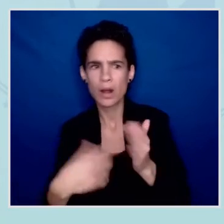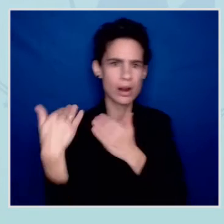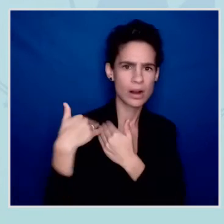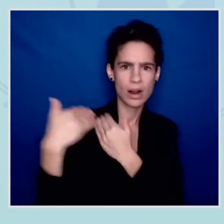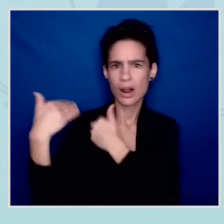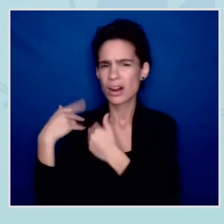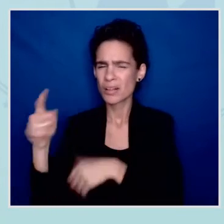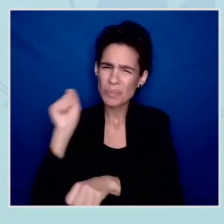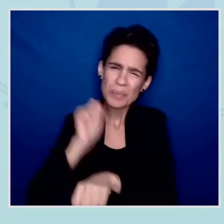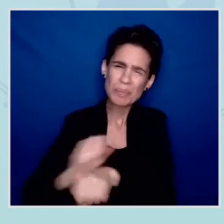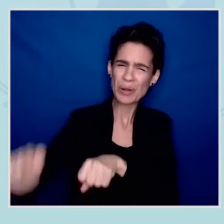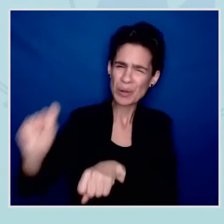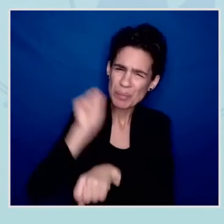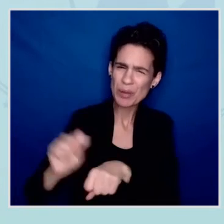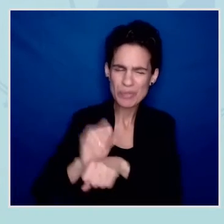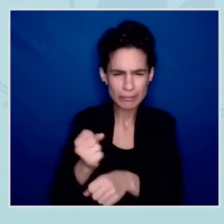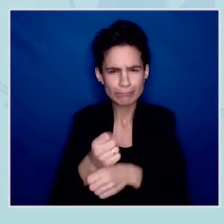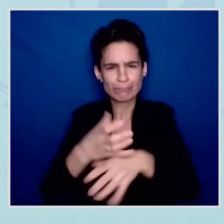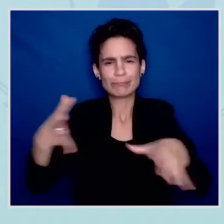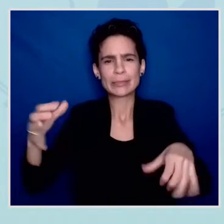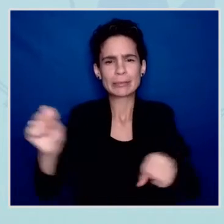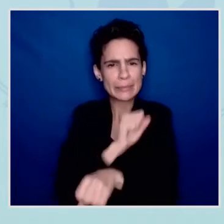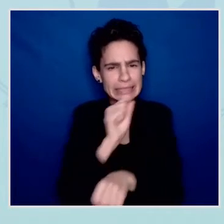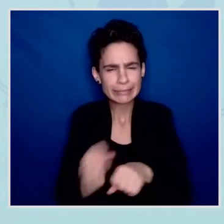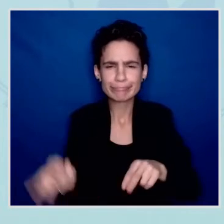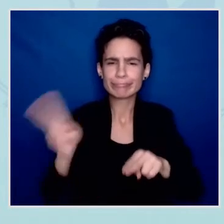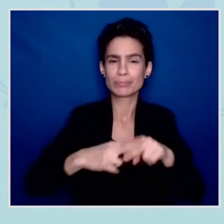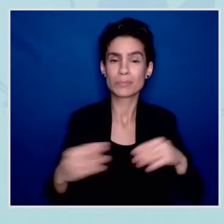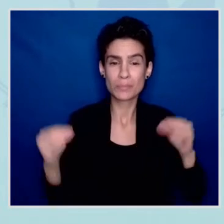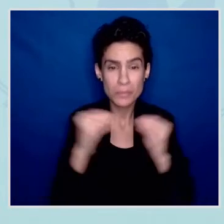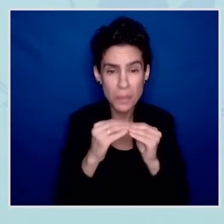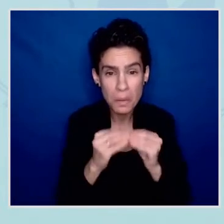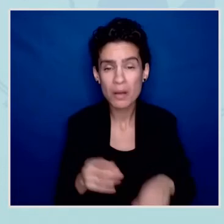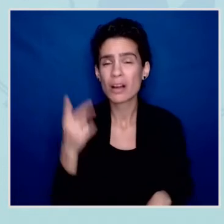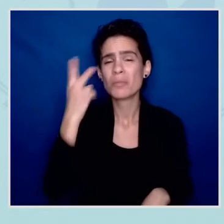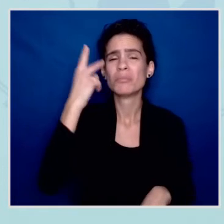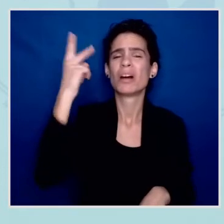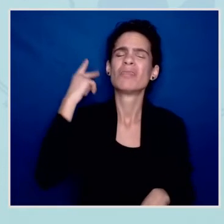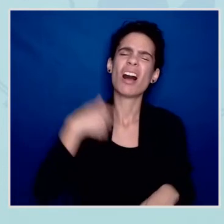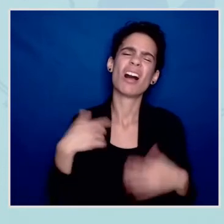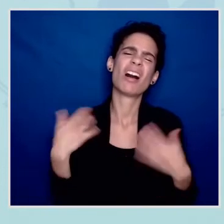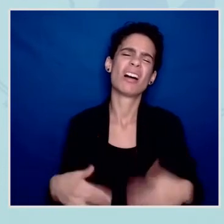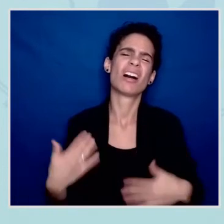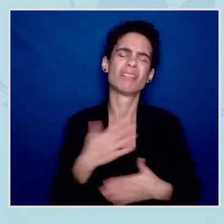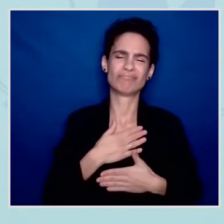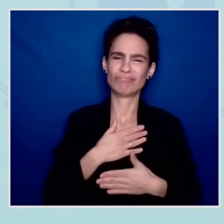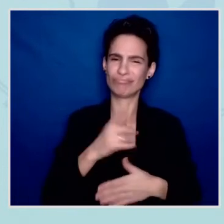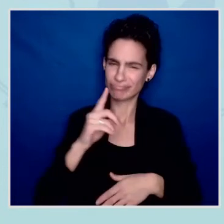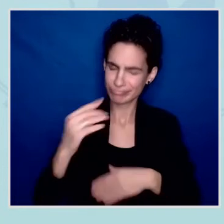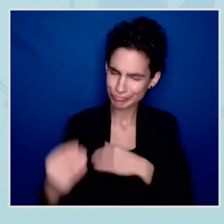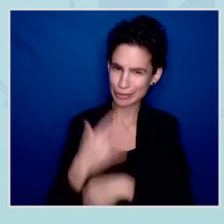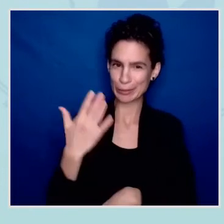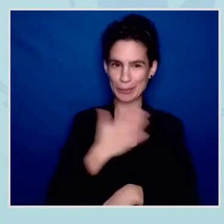I SAW HIM SPENDING ENDLESS HOURS WEARING MULTIPLE HATS, TIRELESSLY WORKING TO LEARN